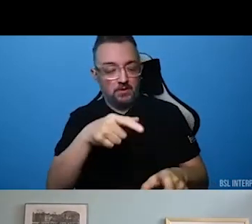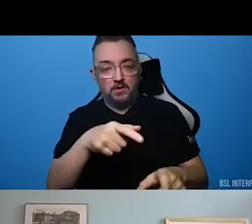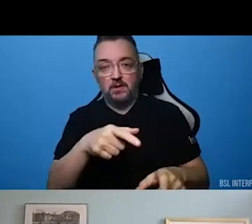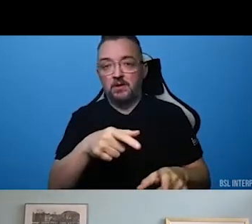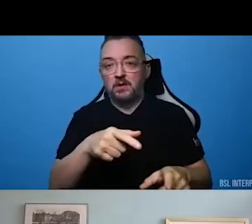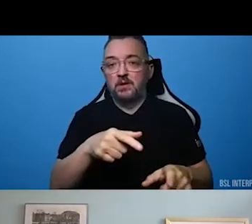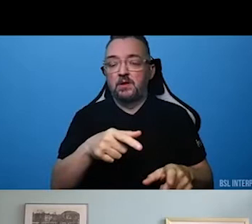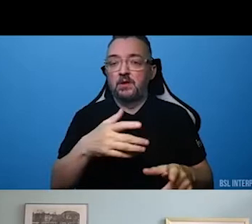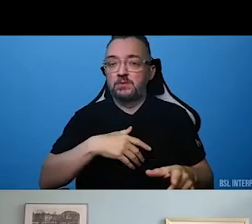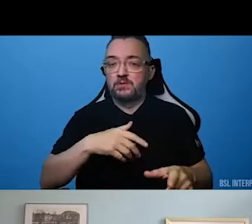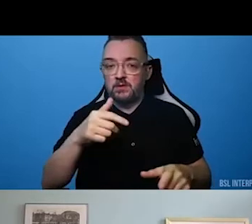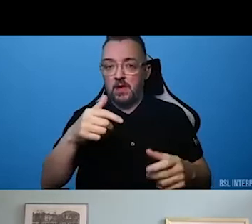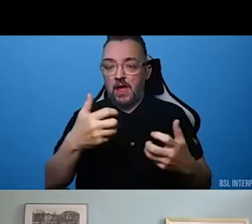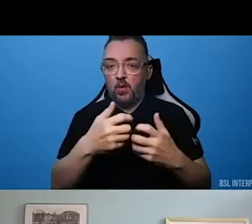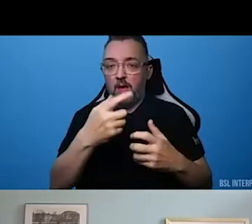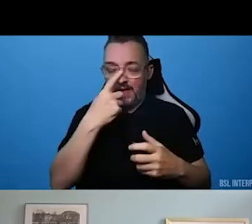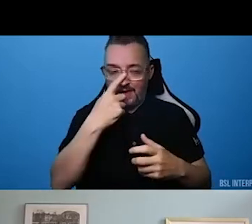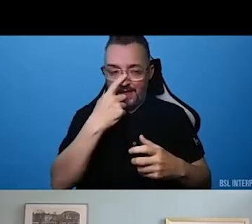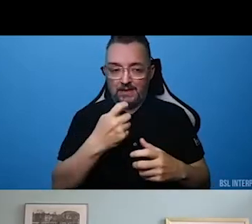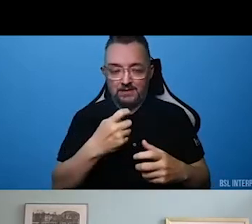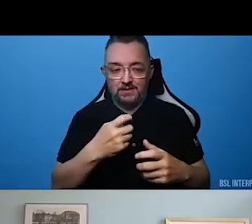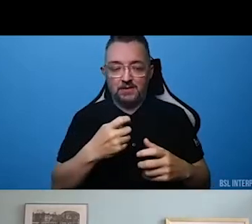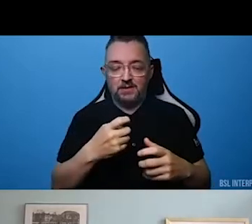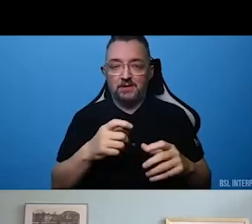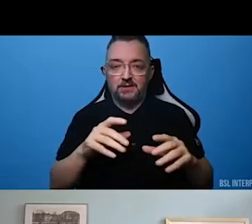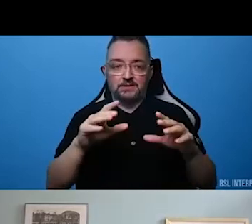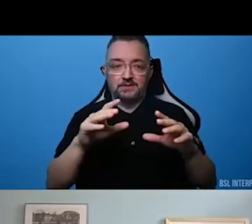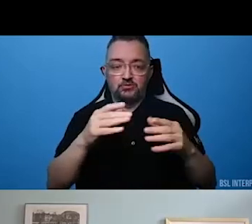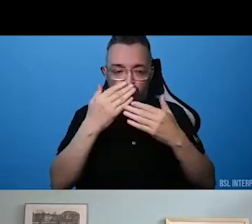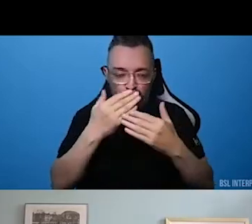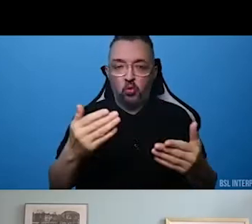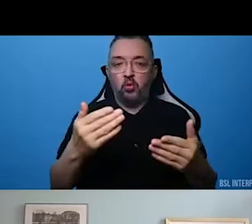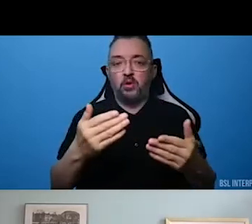and look to avow the presence of slavery and national life bring it out from